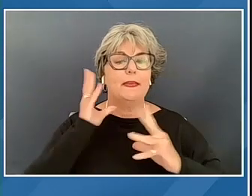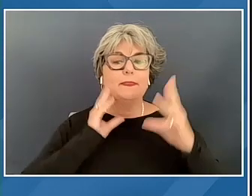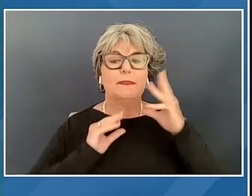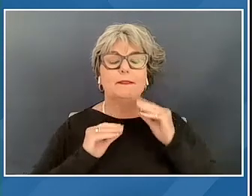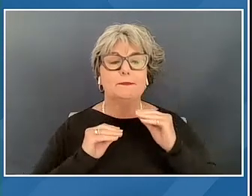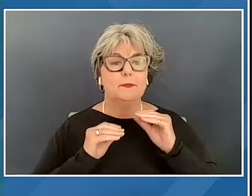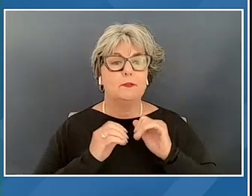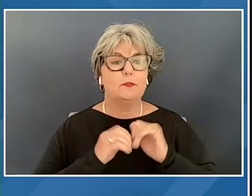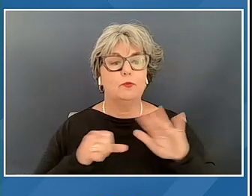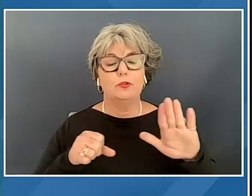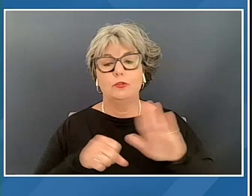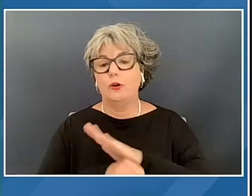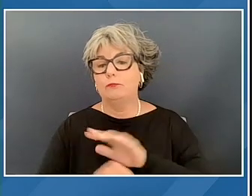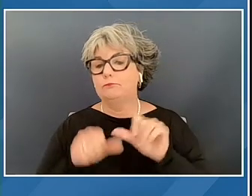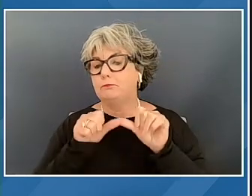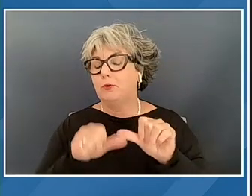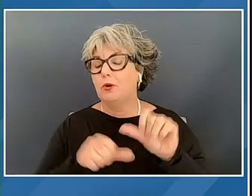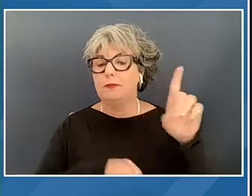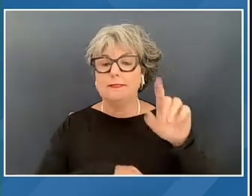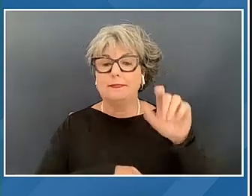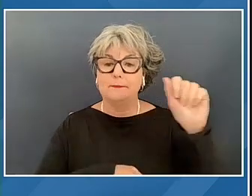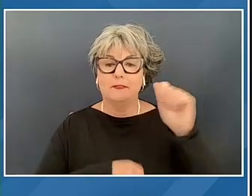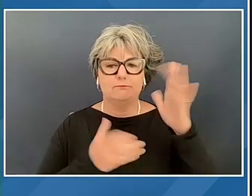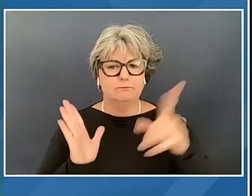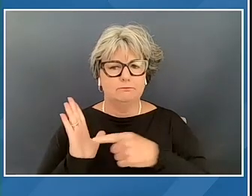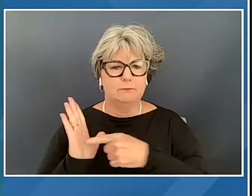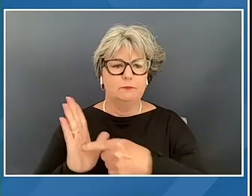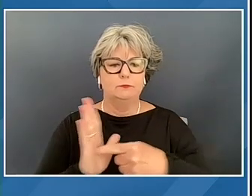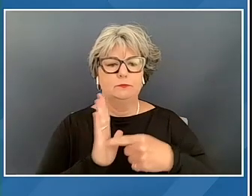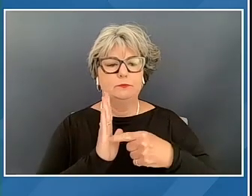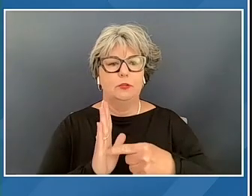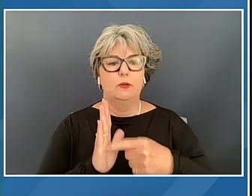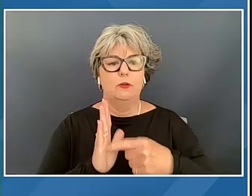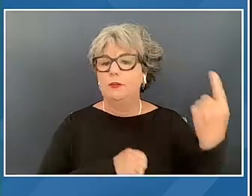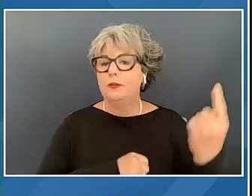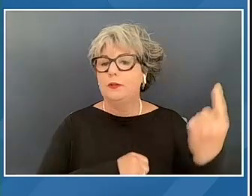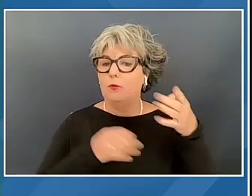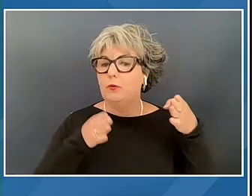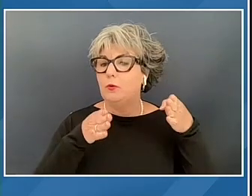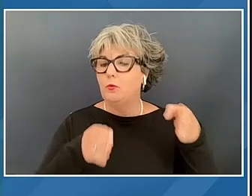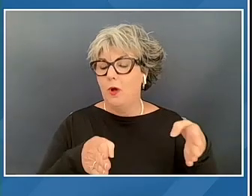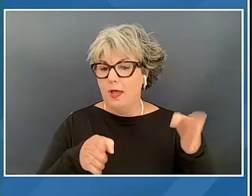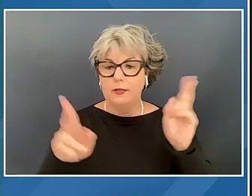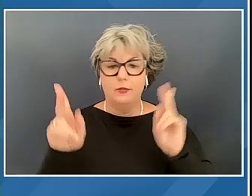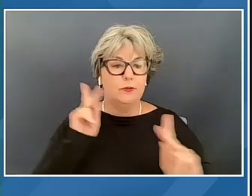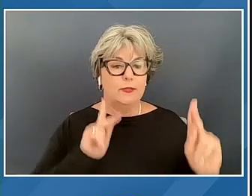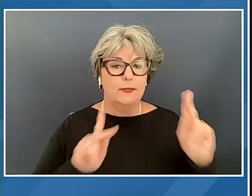permanent disability has shown that the only way to get folks into the programs